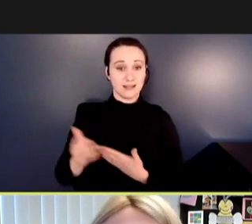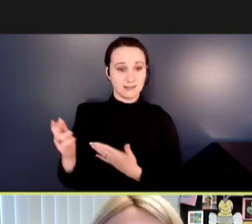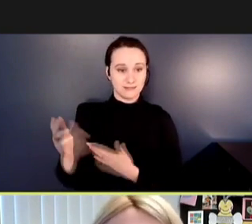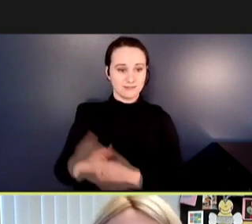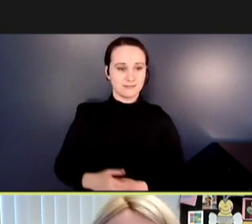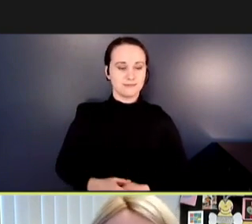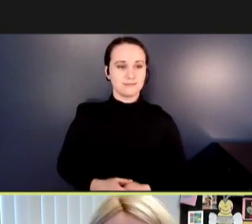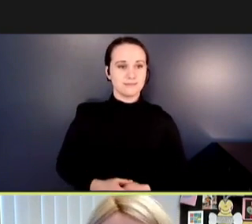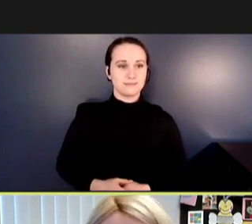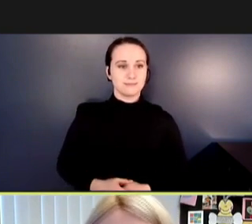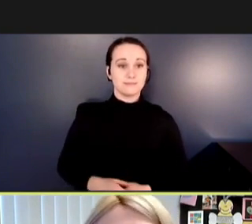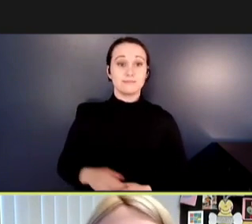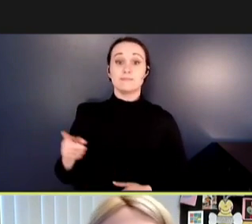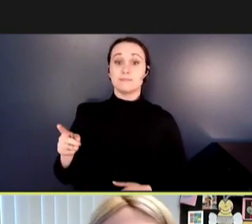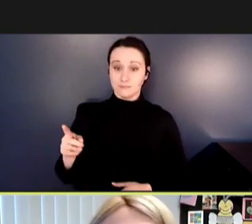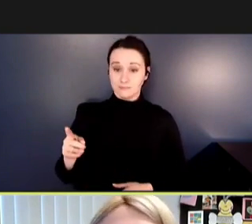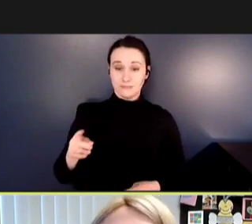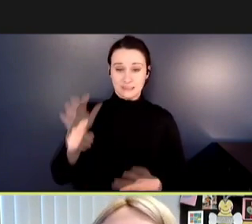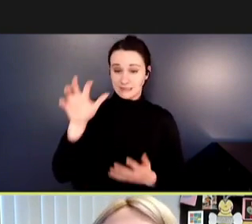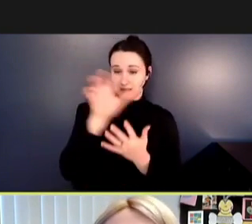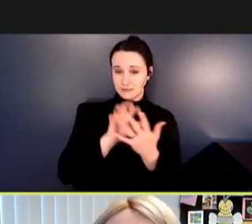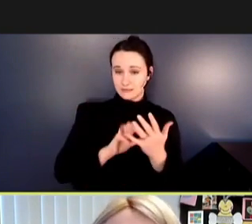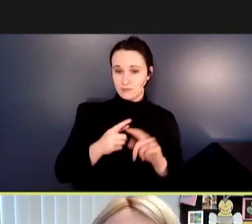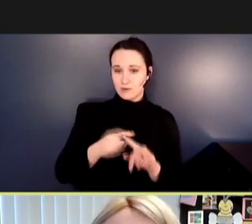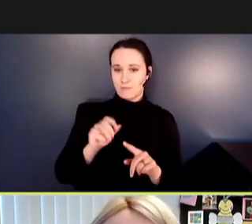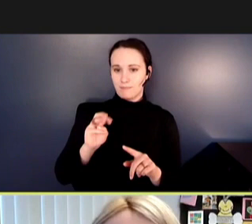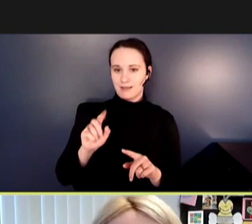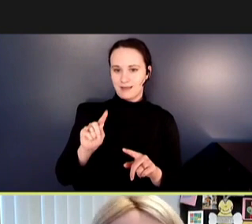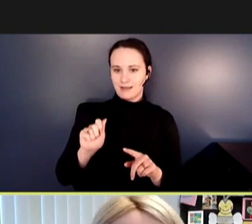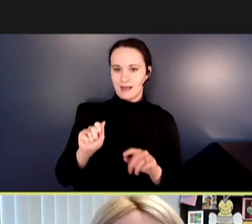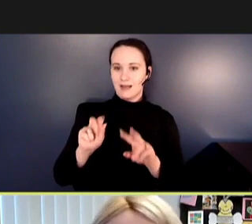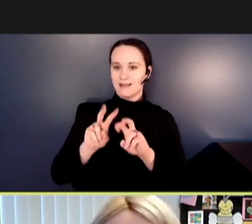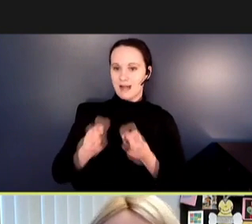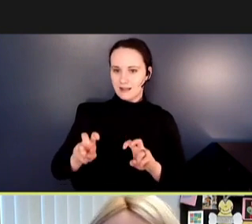This is a forest platform and meta analysis performed in 2020 to further investigate the